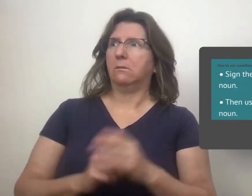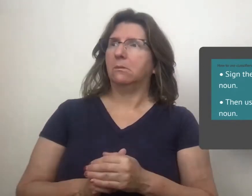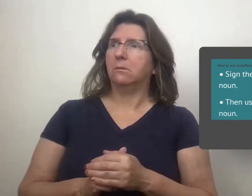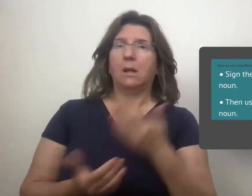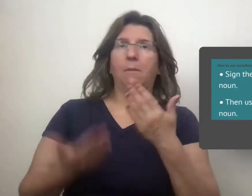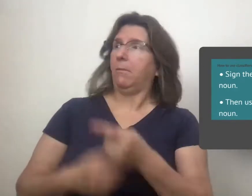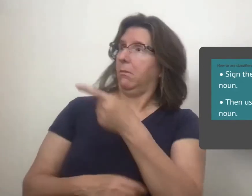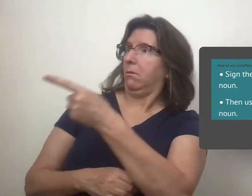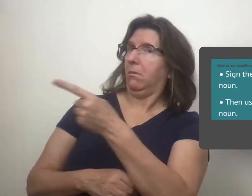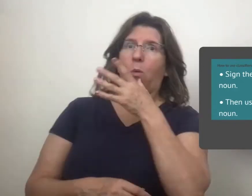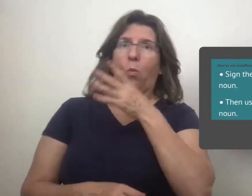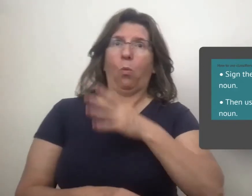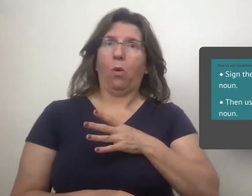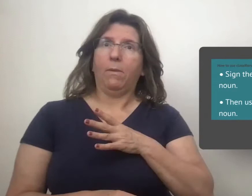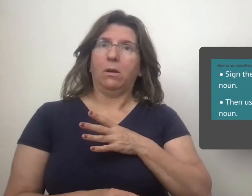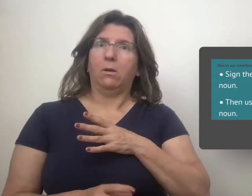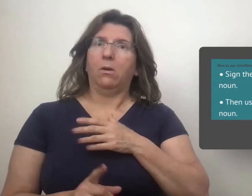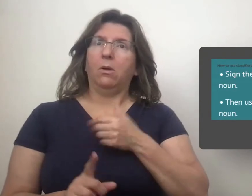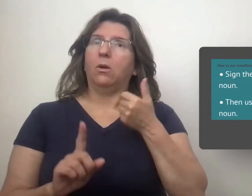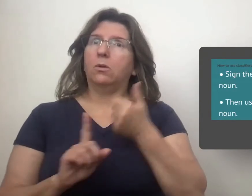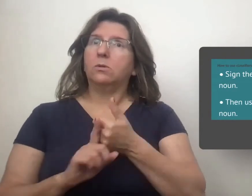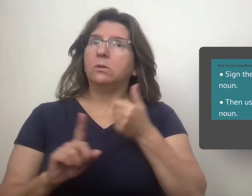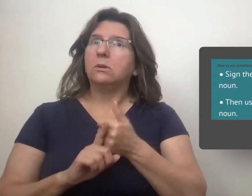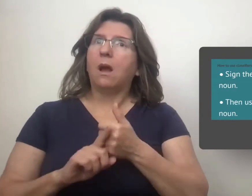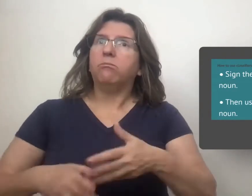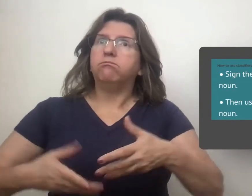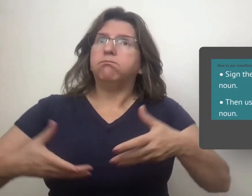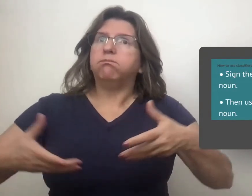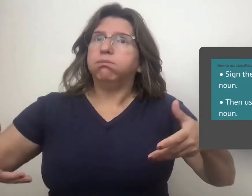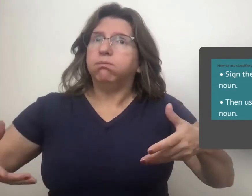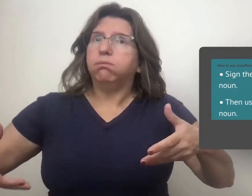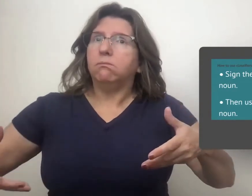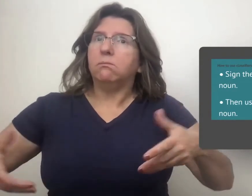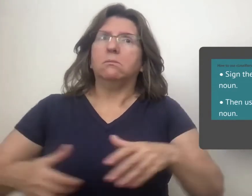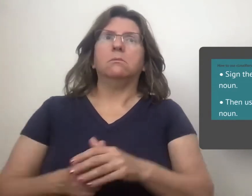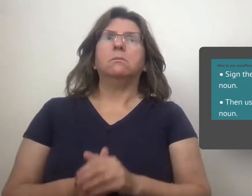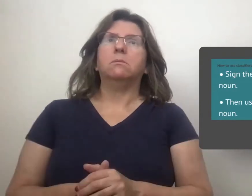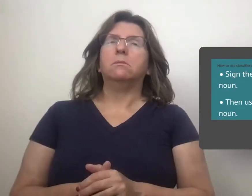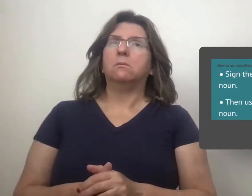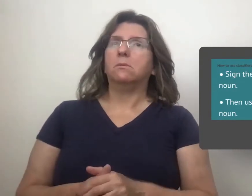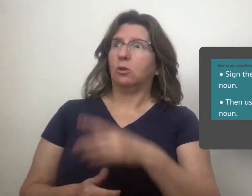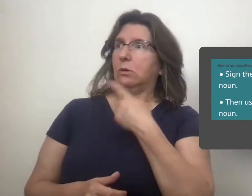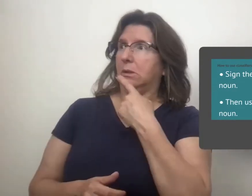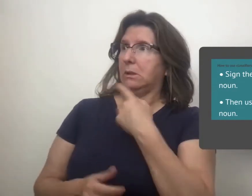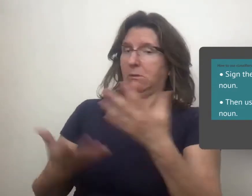First you identify the noun that is to be described and in the sentence - - - I'll refer to the same woman here - - -